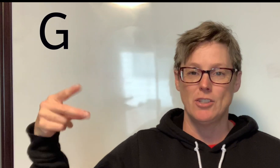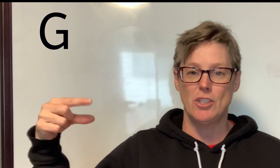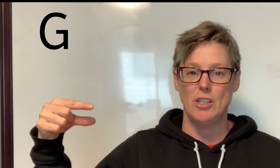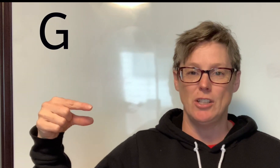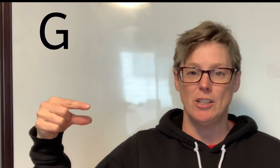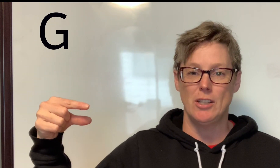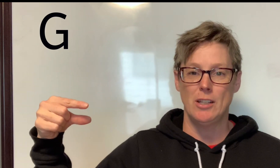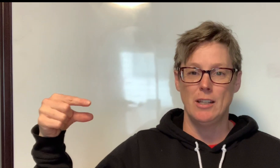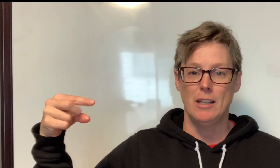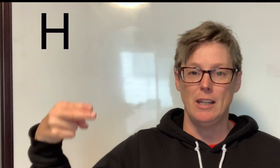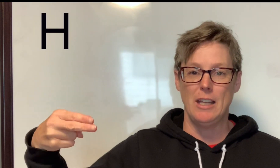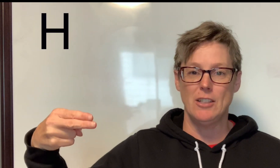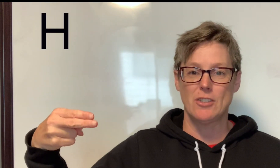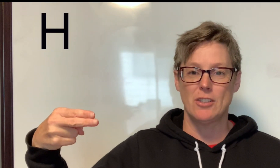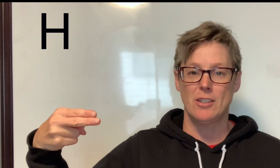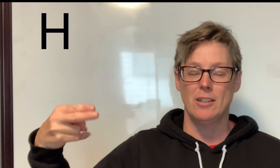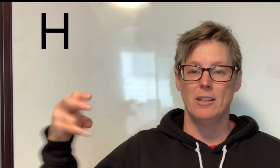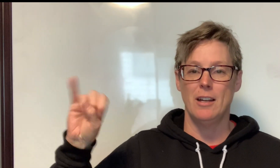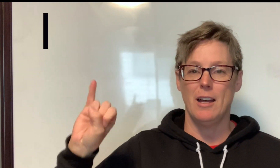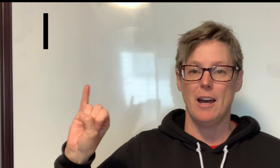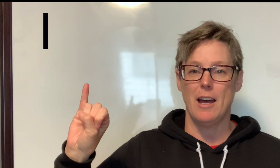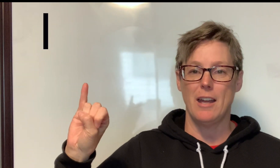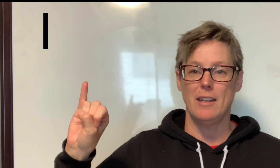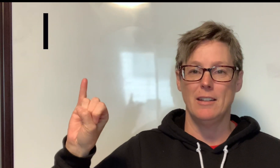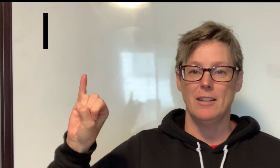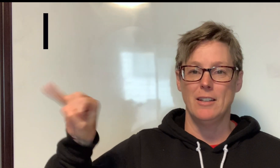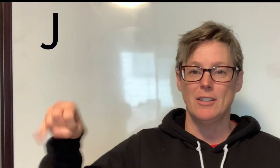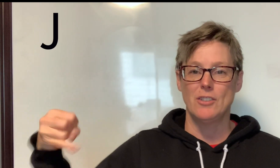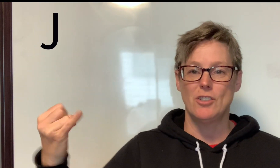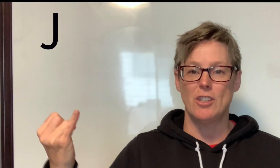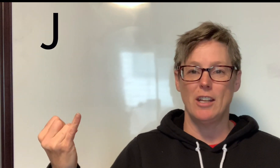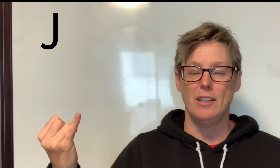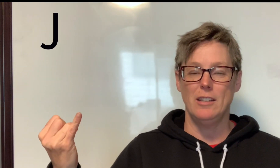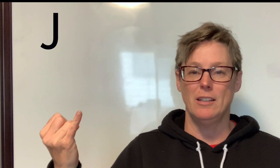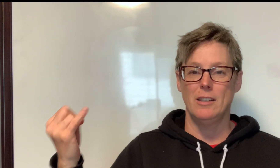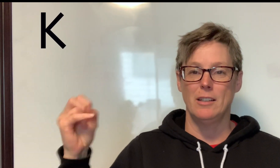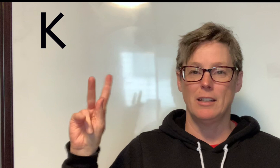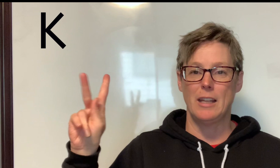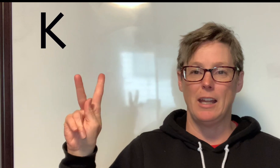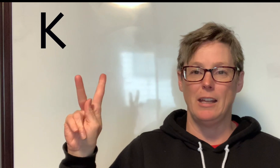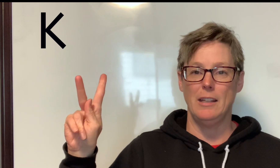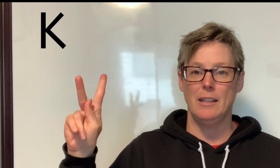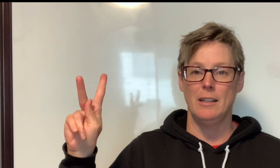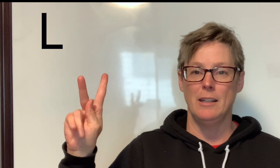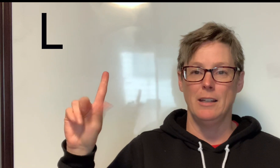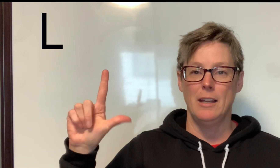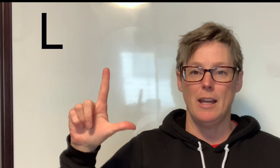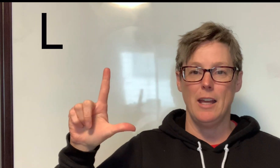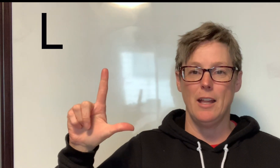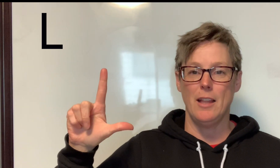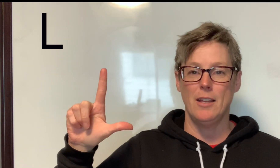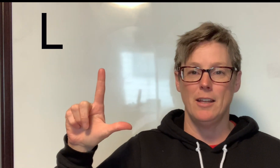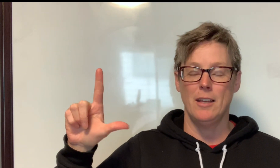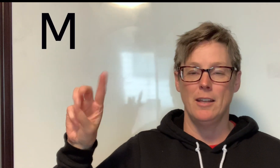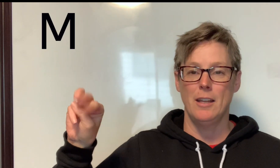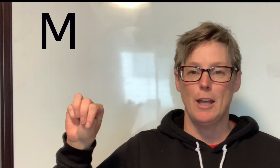g h i